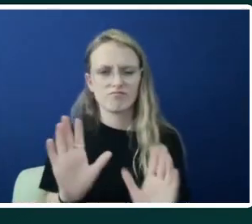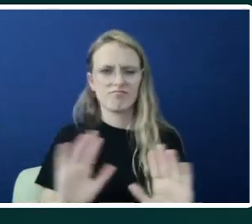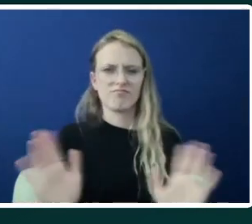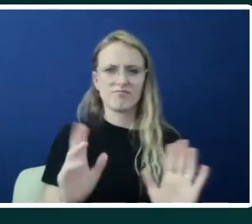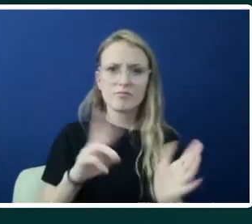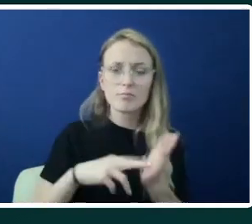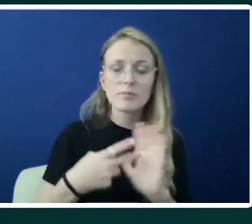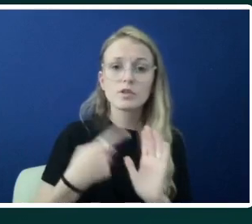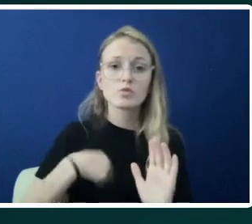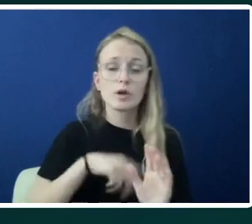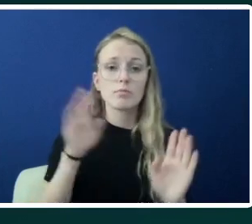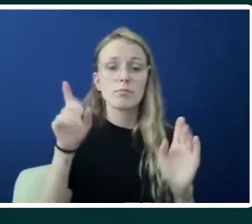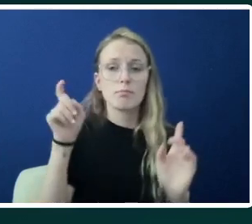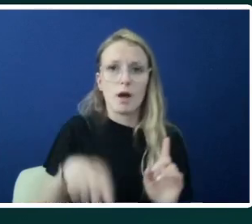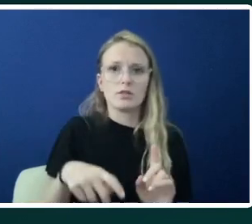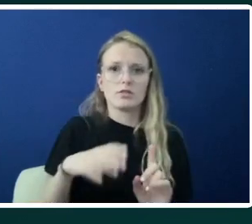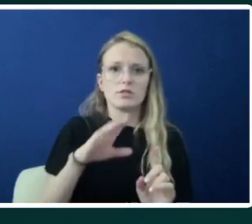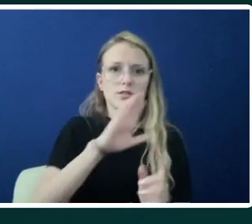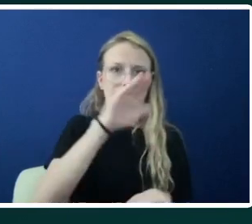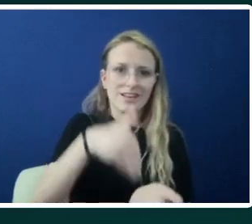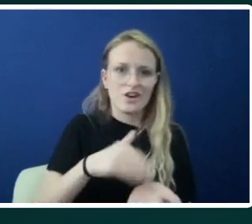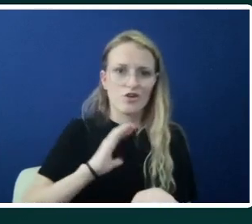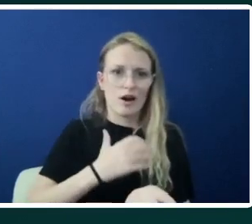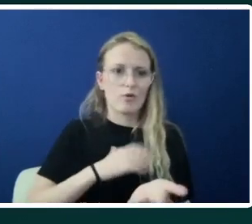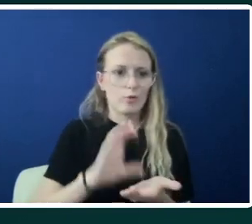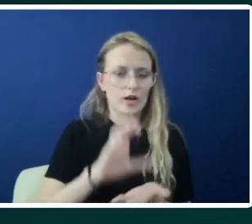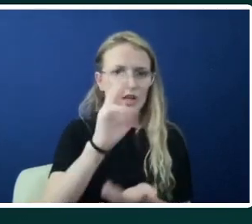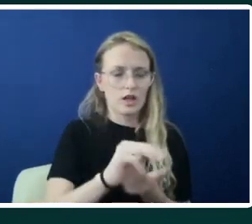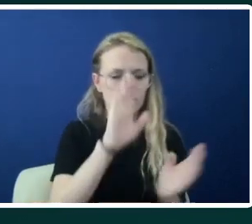curriculum to how does it matter for the world that we hope young people will be living in. What